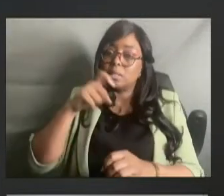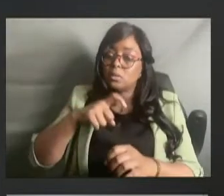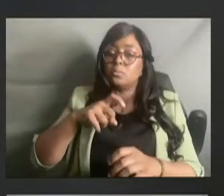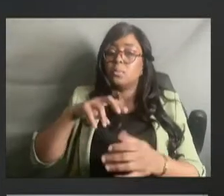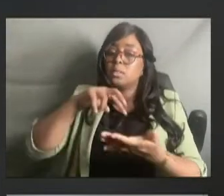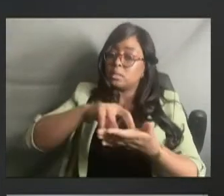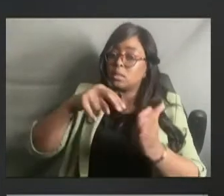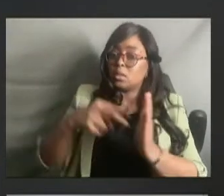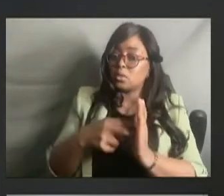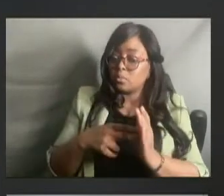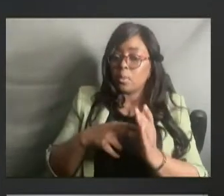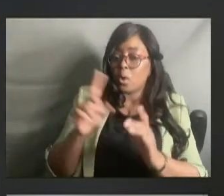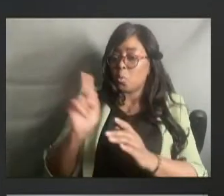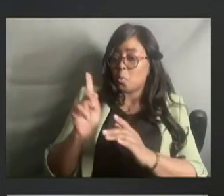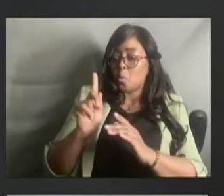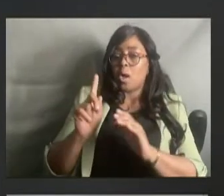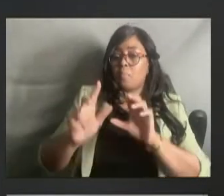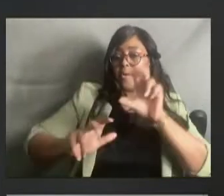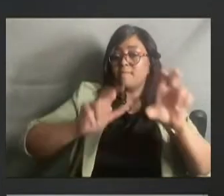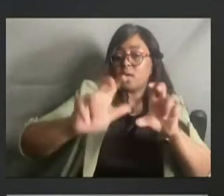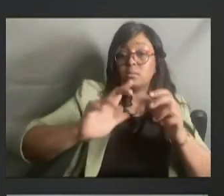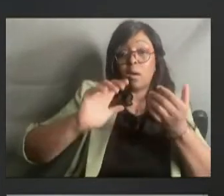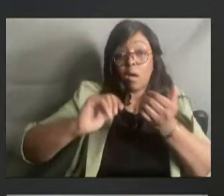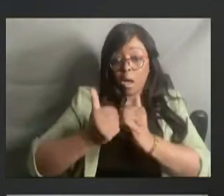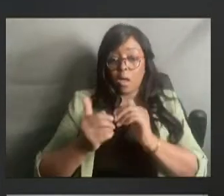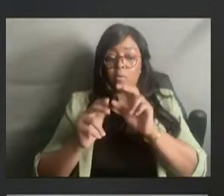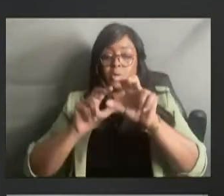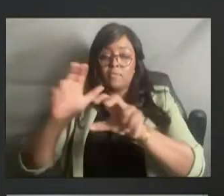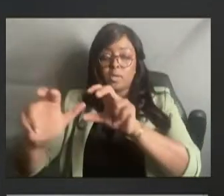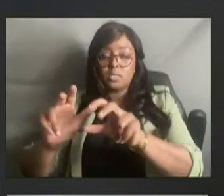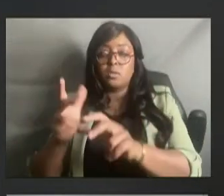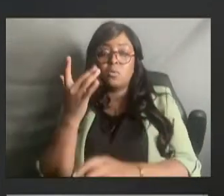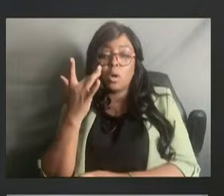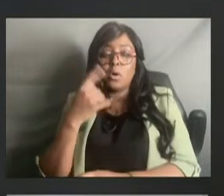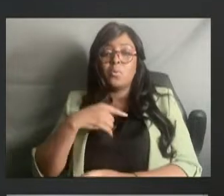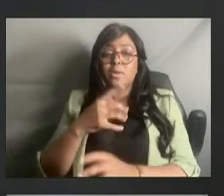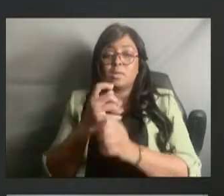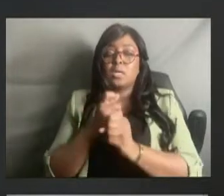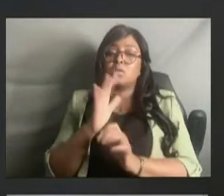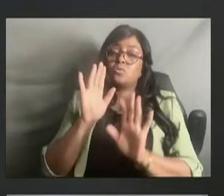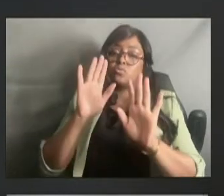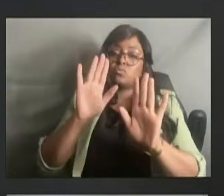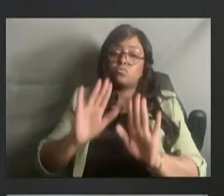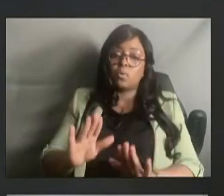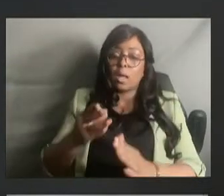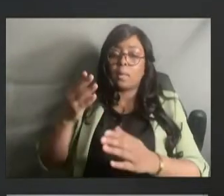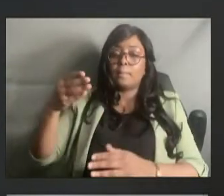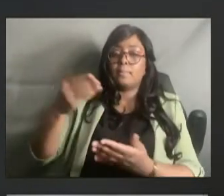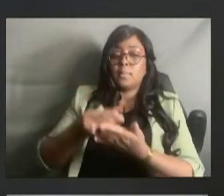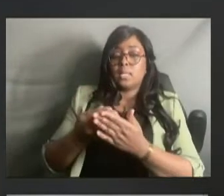can ever utilize it. And we do need to be very intentional